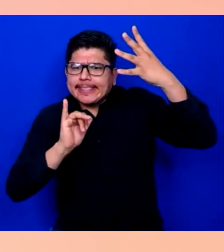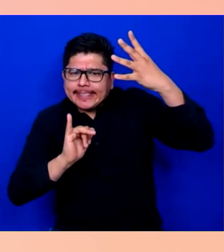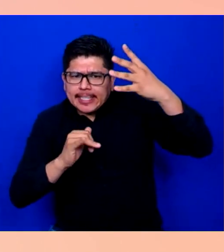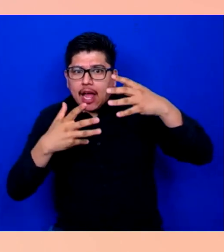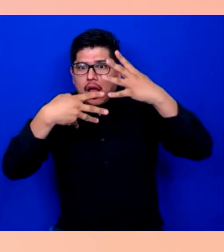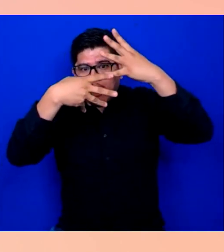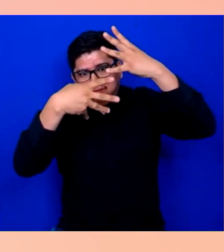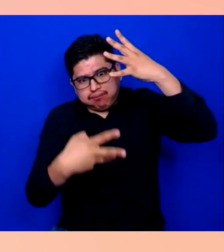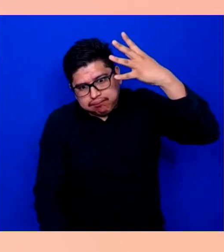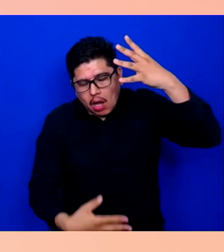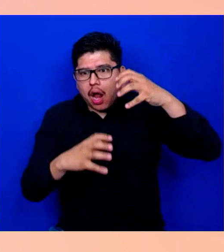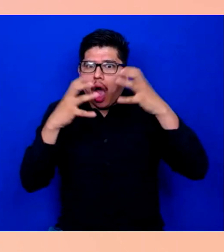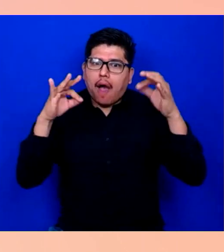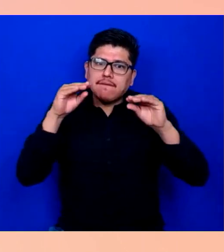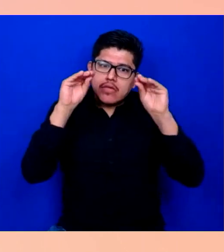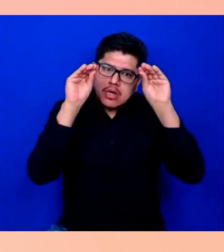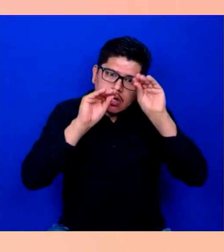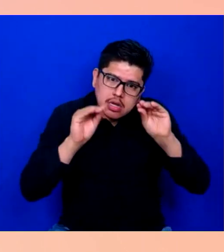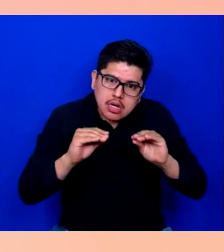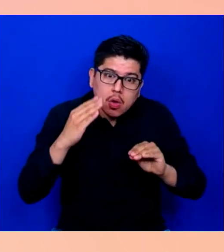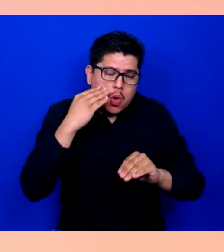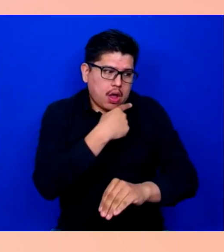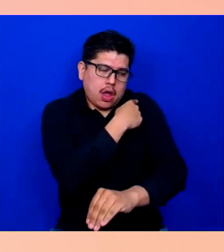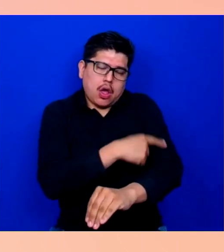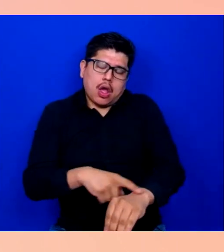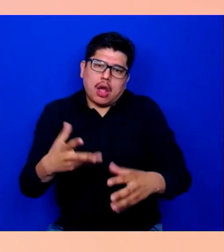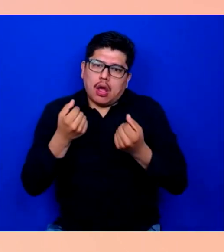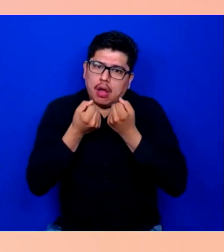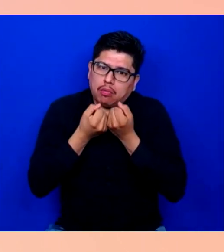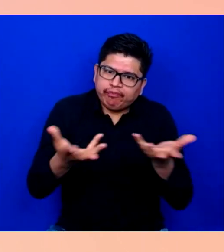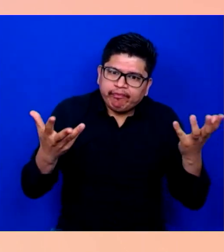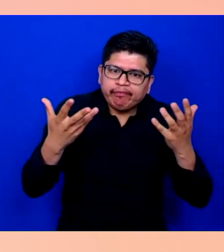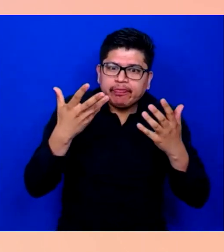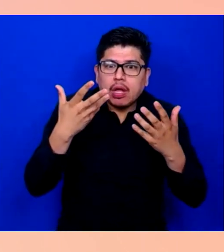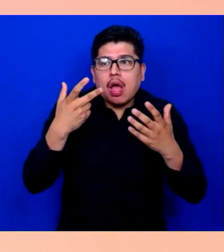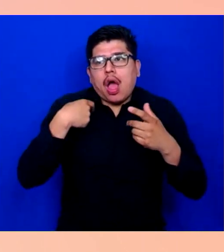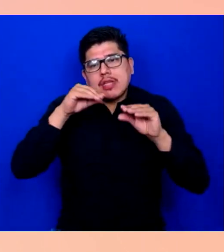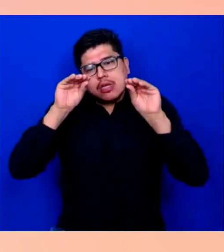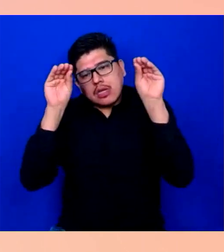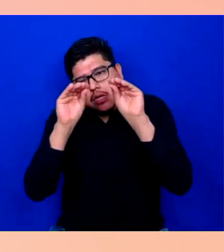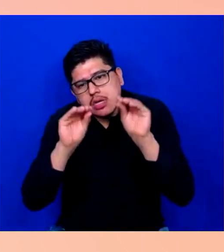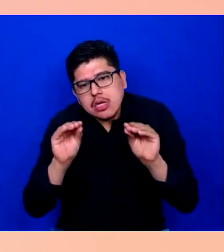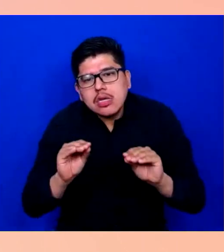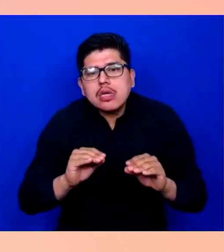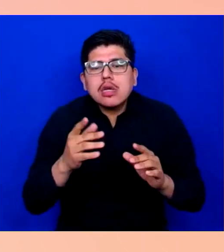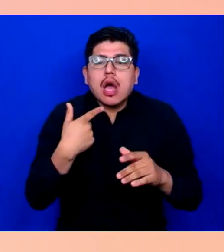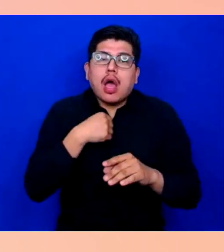I have to fix these mistakes with voice command. Go to end of line, press "Left key",